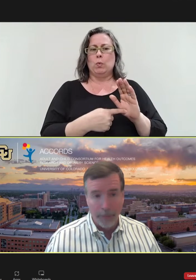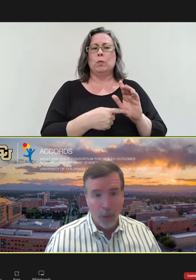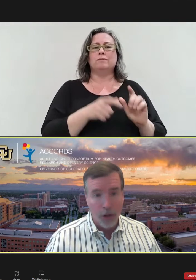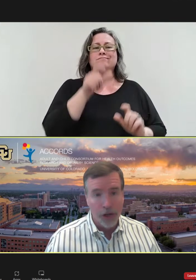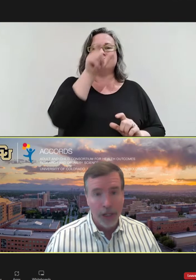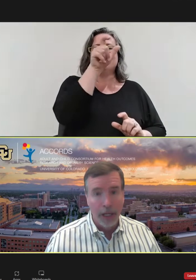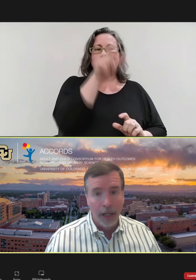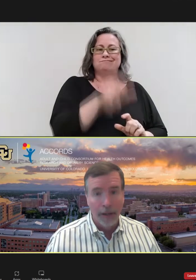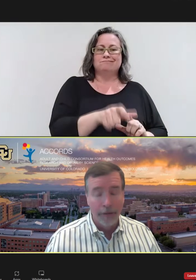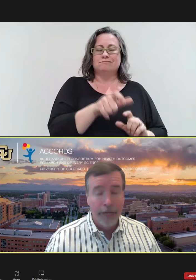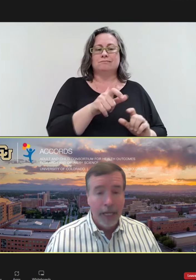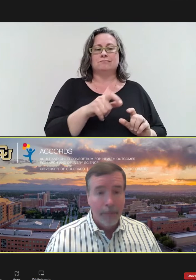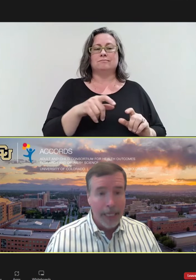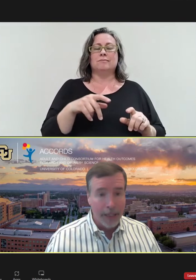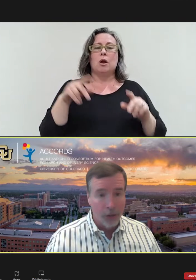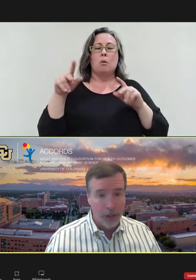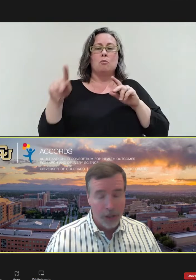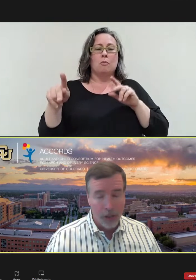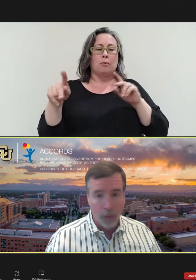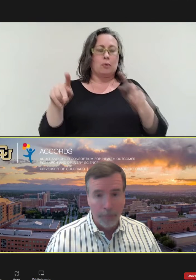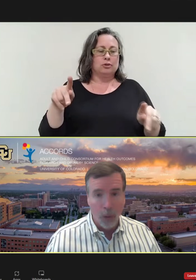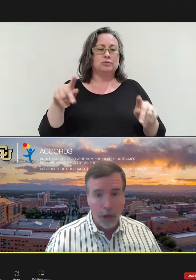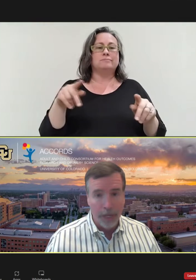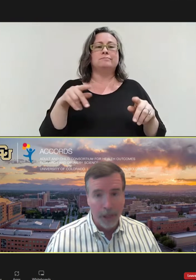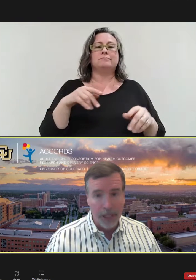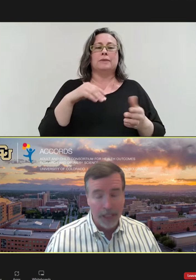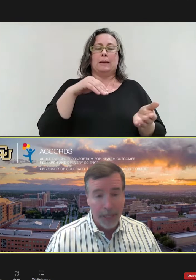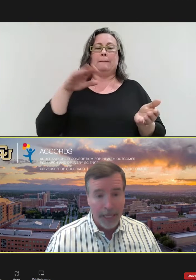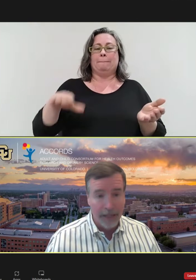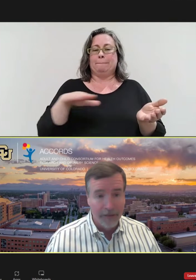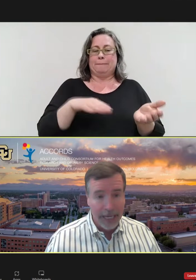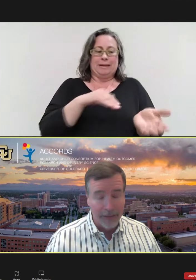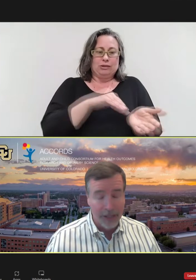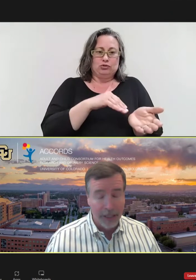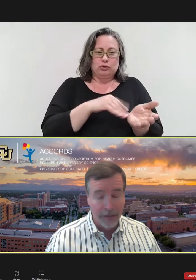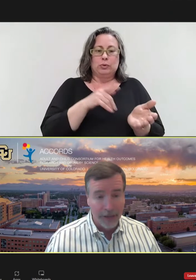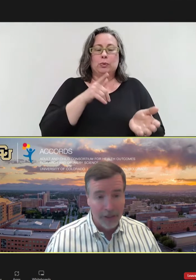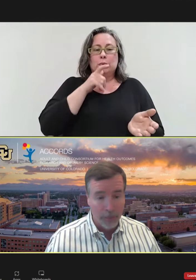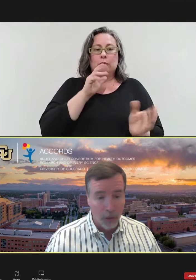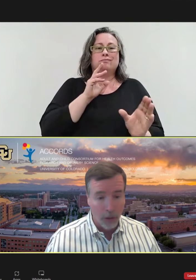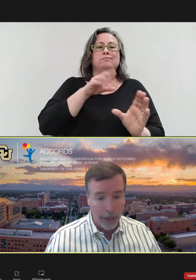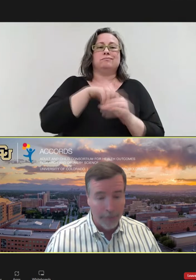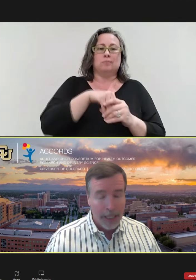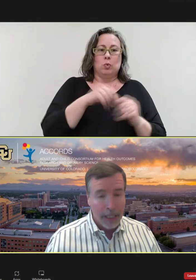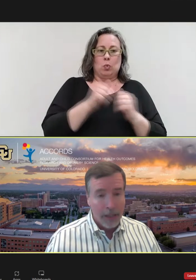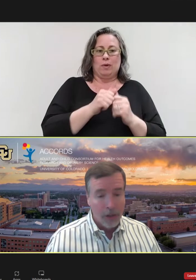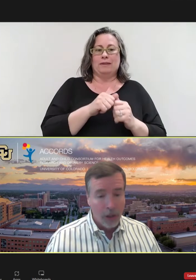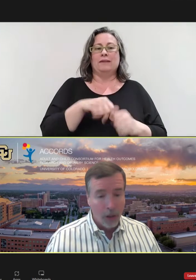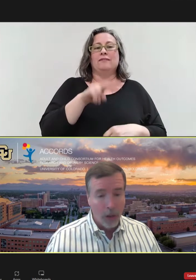proportion of pediatricians who reported participating in the VFC program. So,